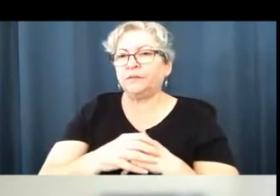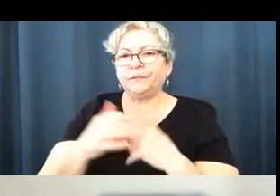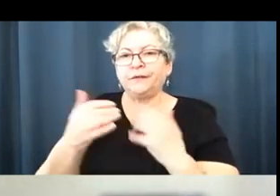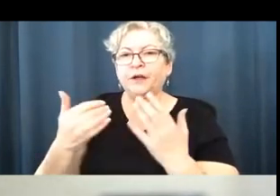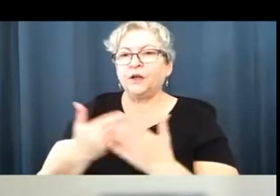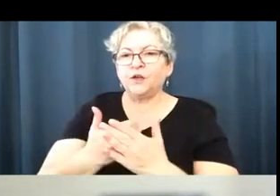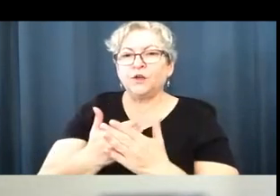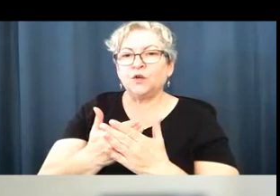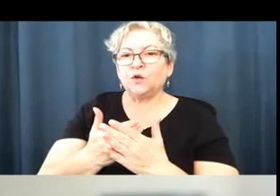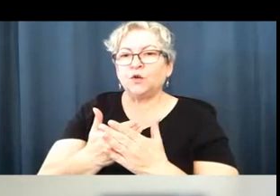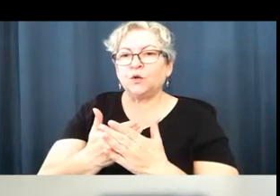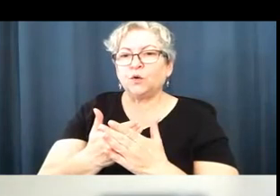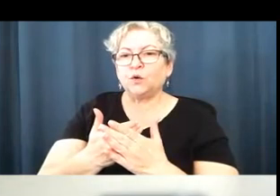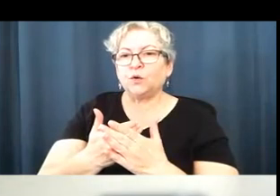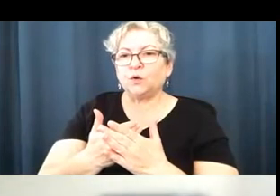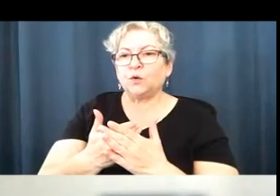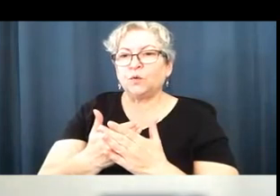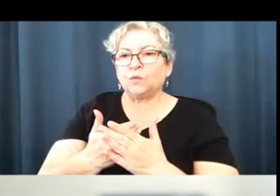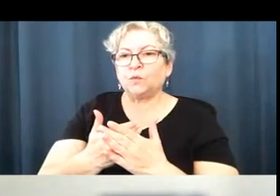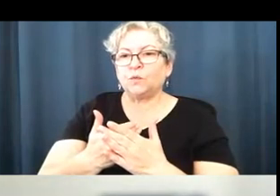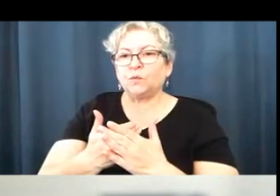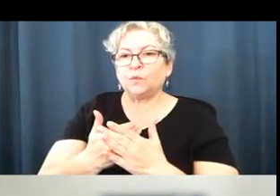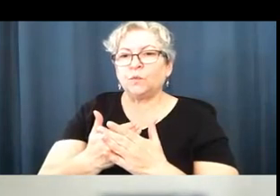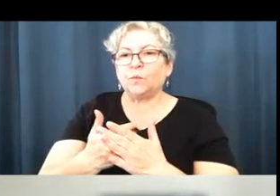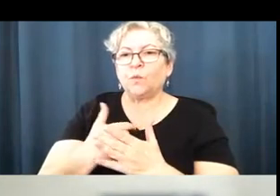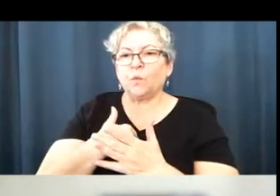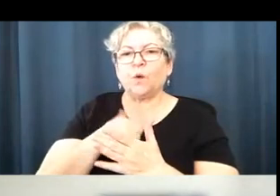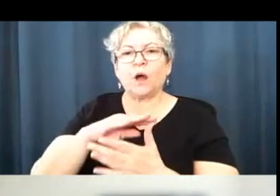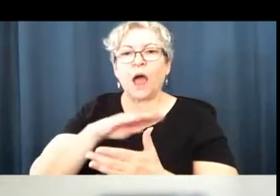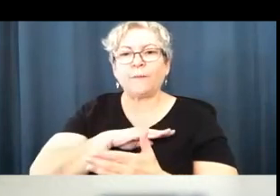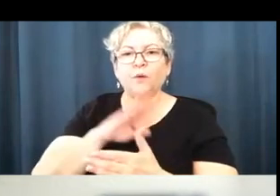Actually, AFB uses Drupal, we're happy with the admin site.